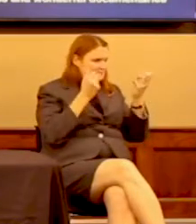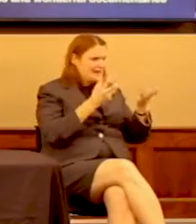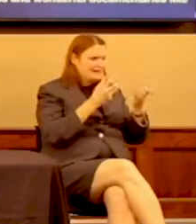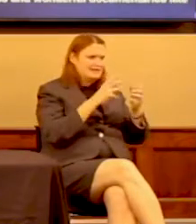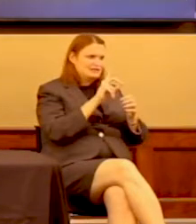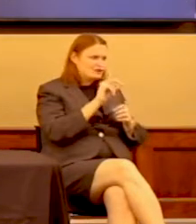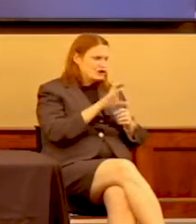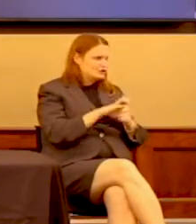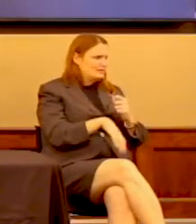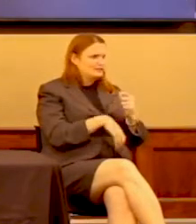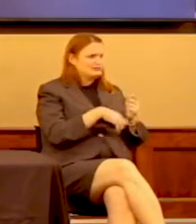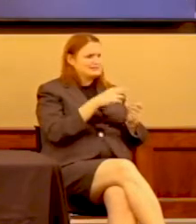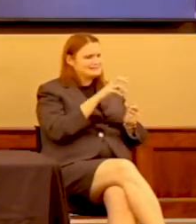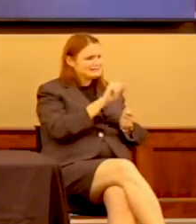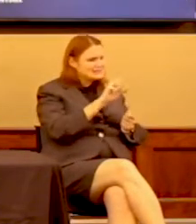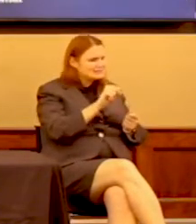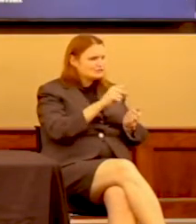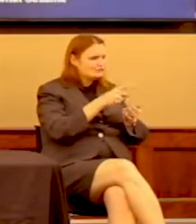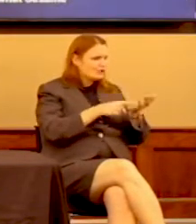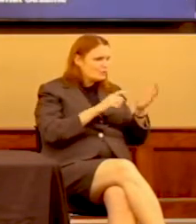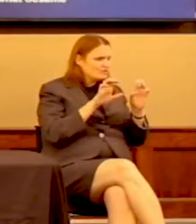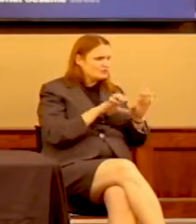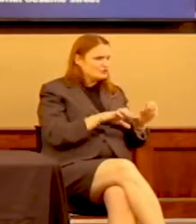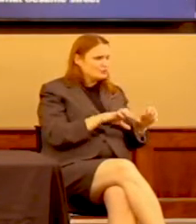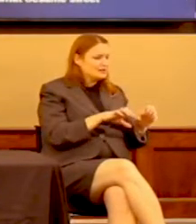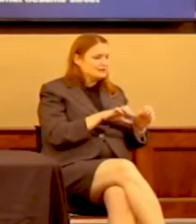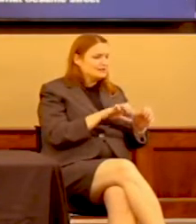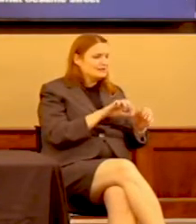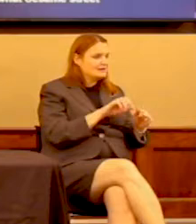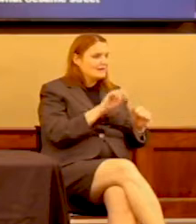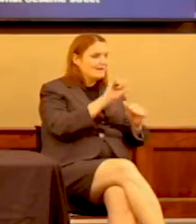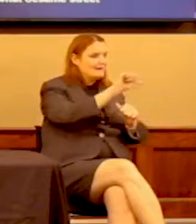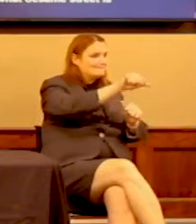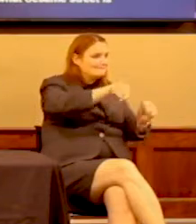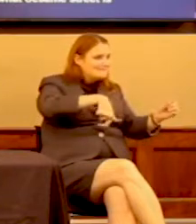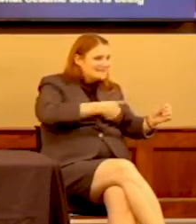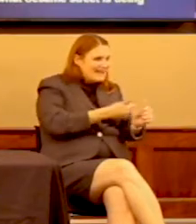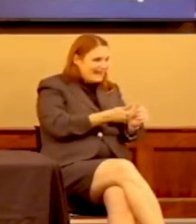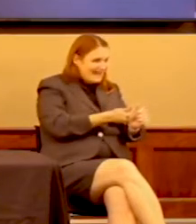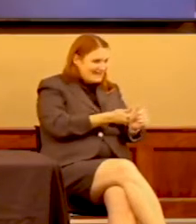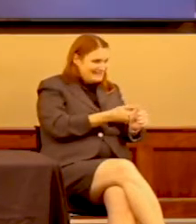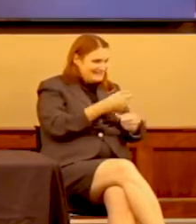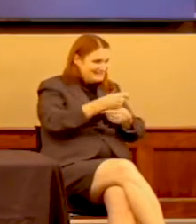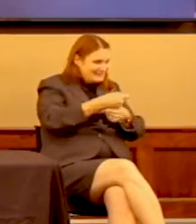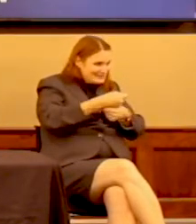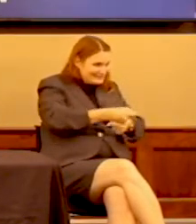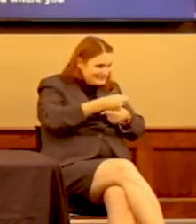Street is doing behind the camera where